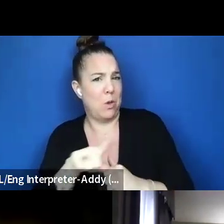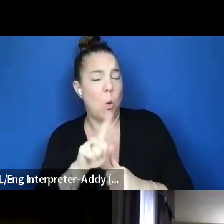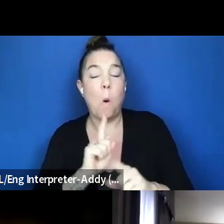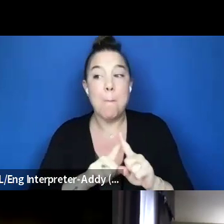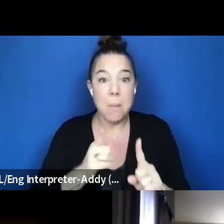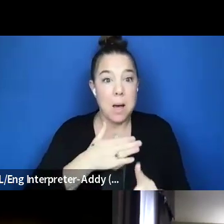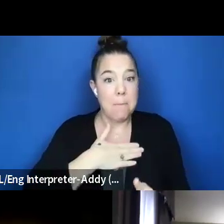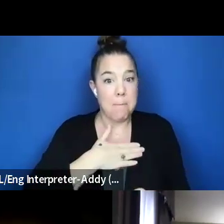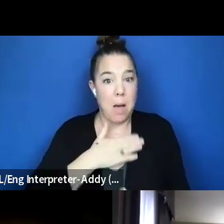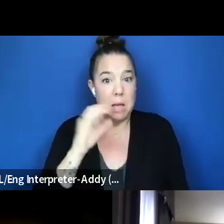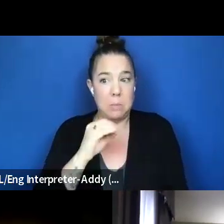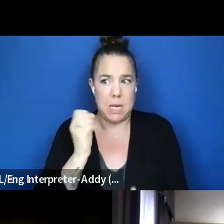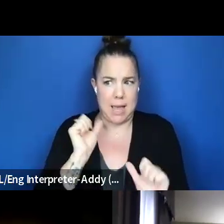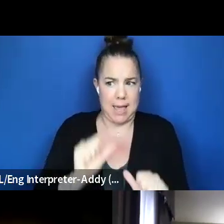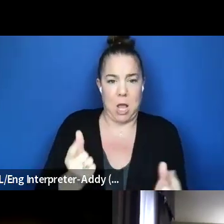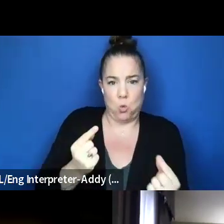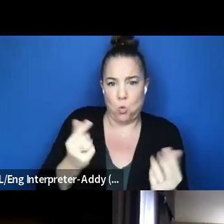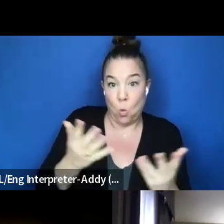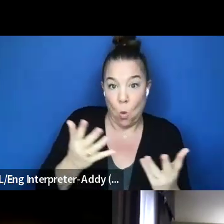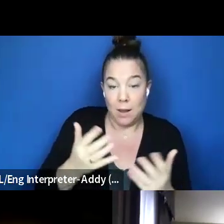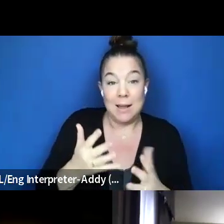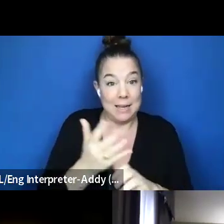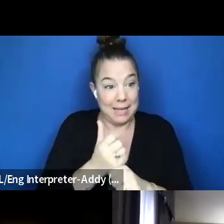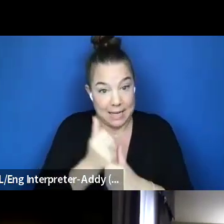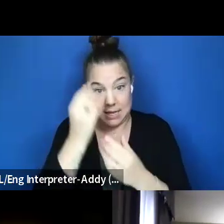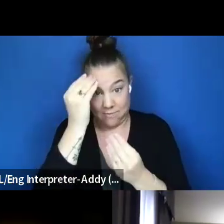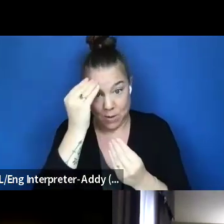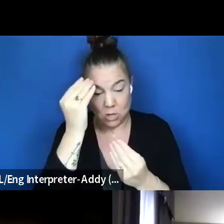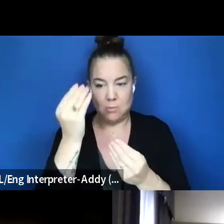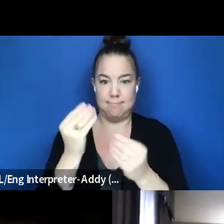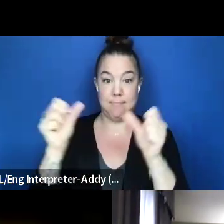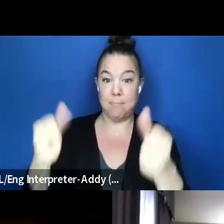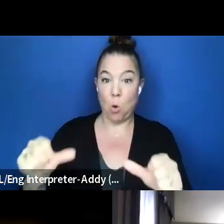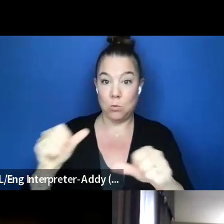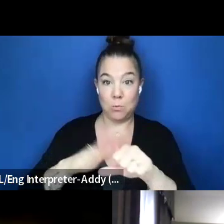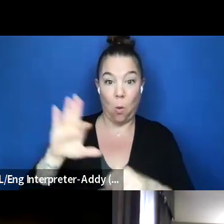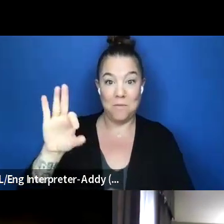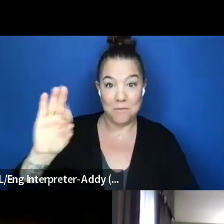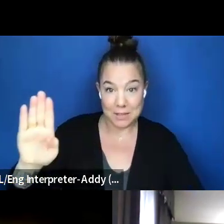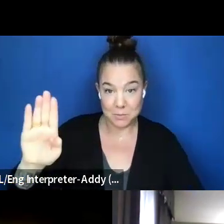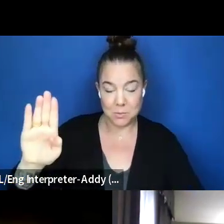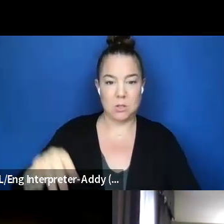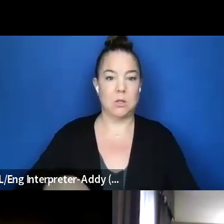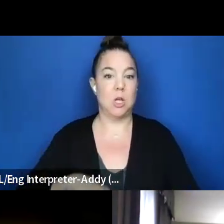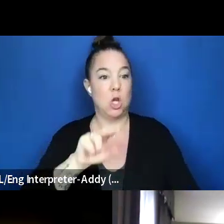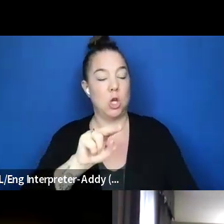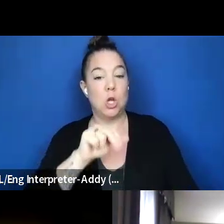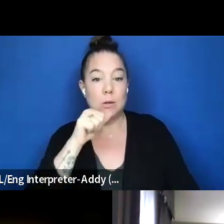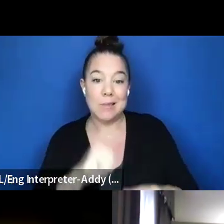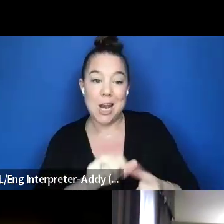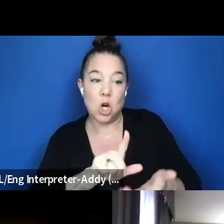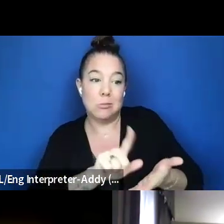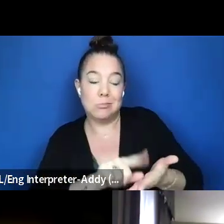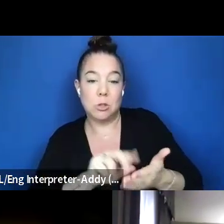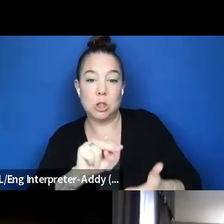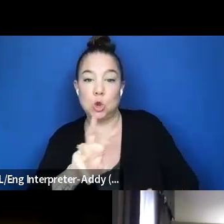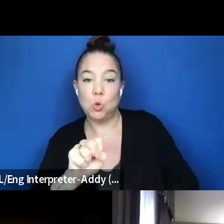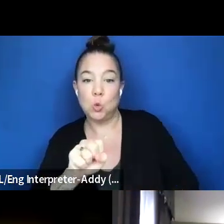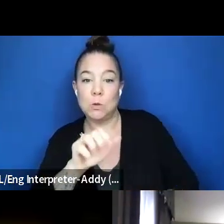Don Posh: if I got the information? I get it on our Facebook. I would get it out in the newspapers because I write. I write articles for like